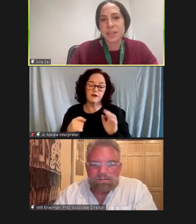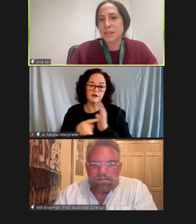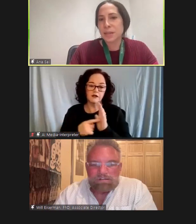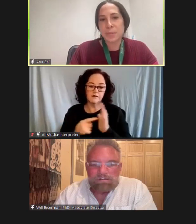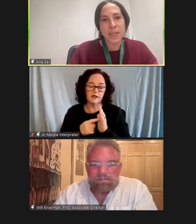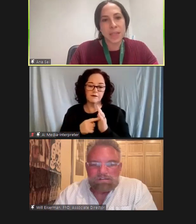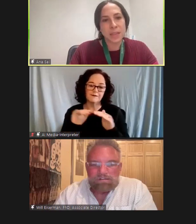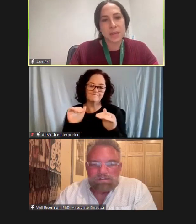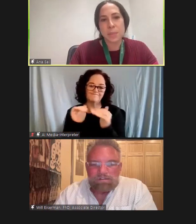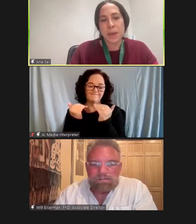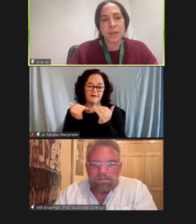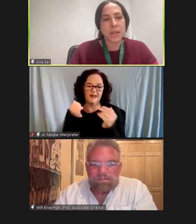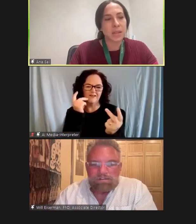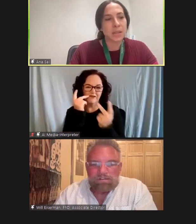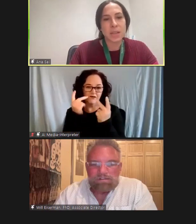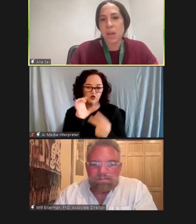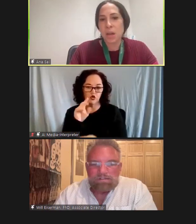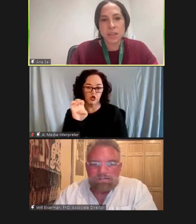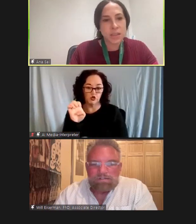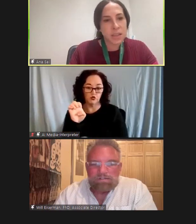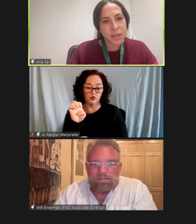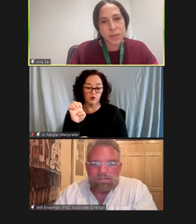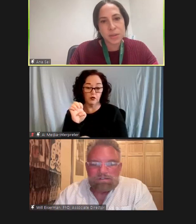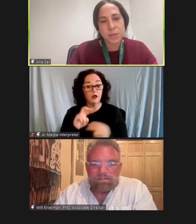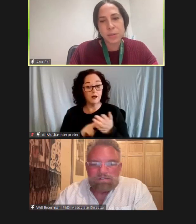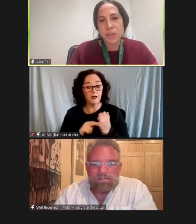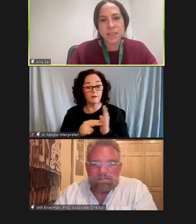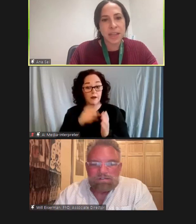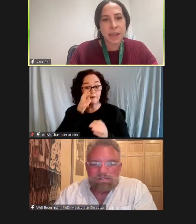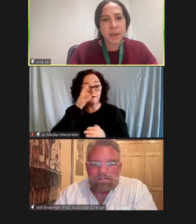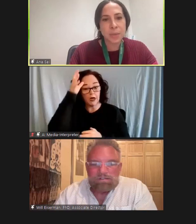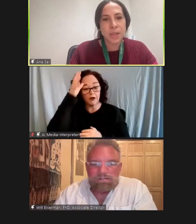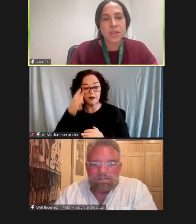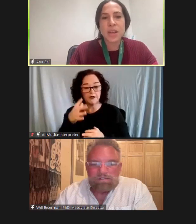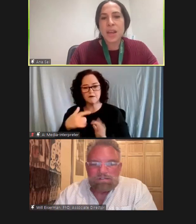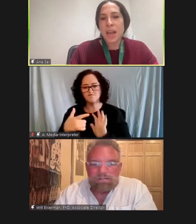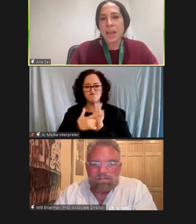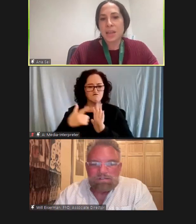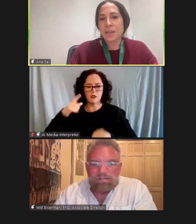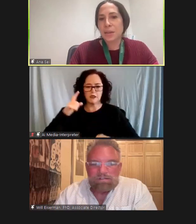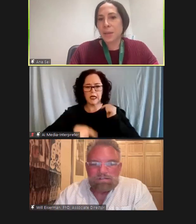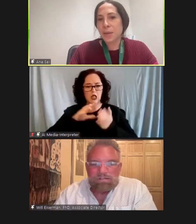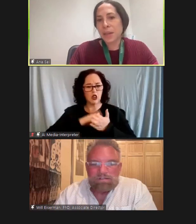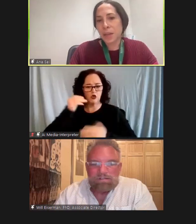mean the parent cannot continue to learn